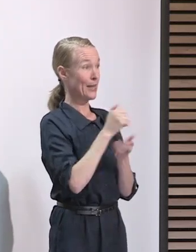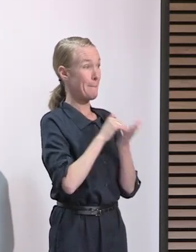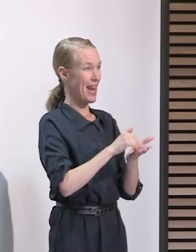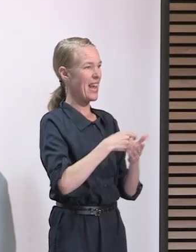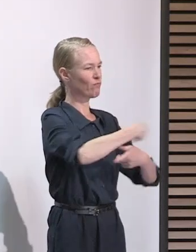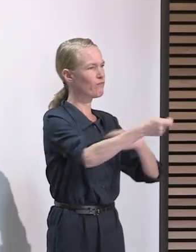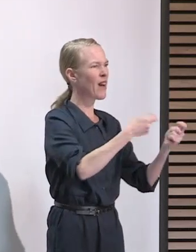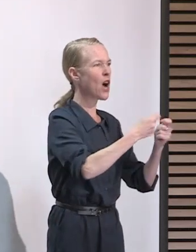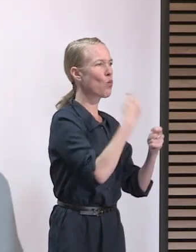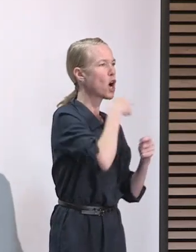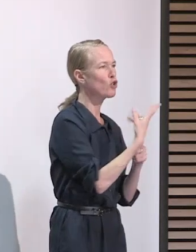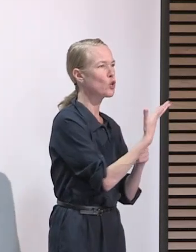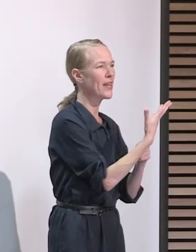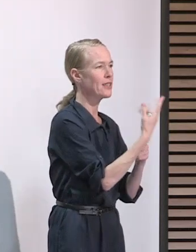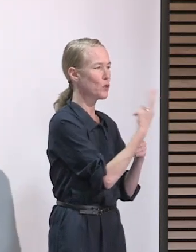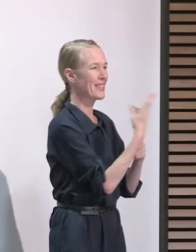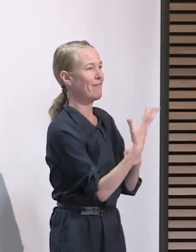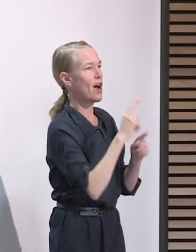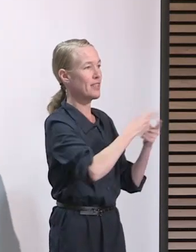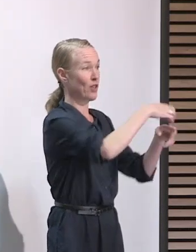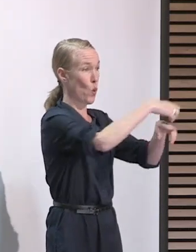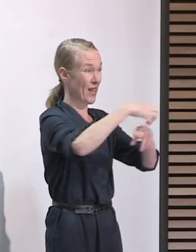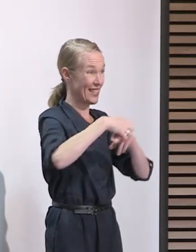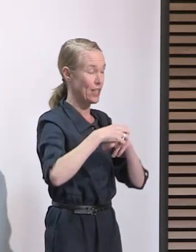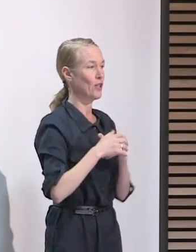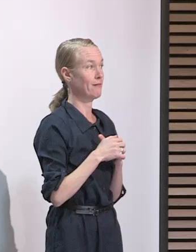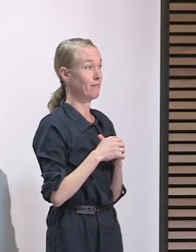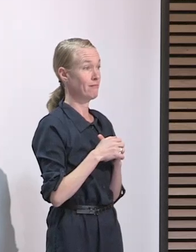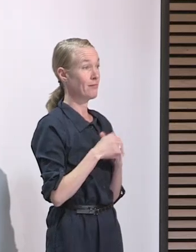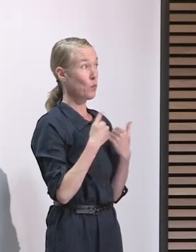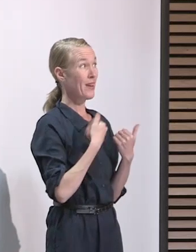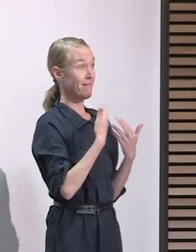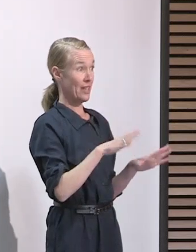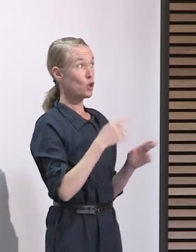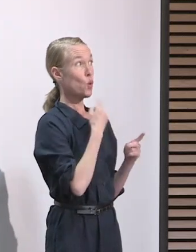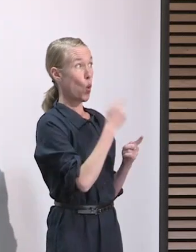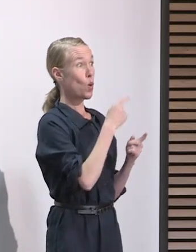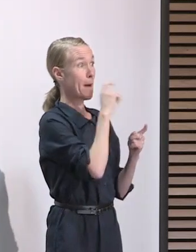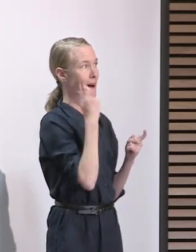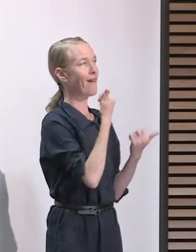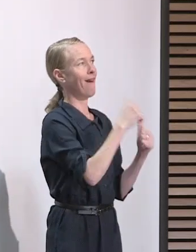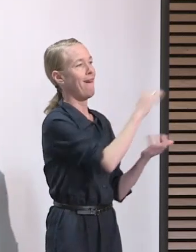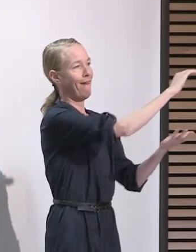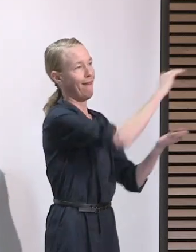groups and social groups and 1.6 million were disa-and